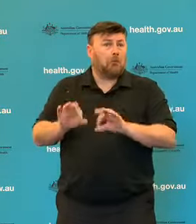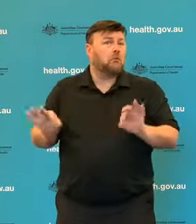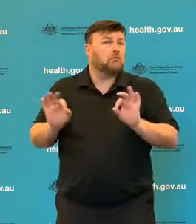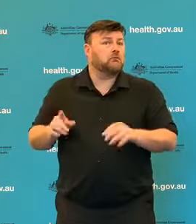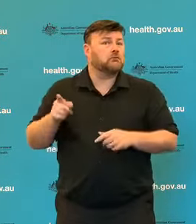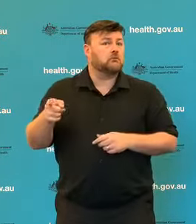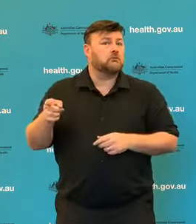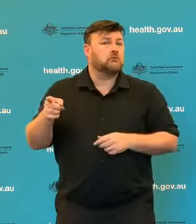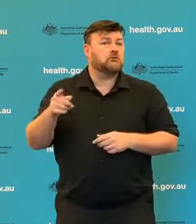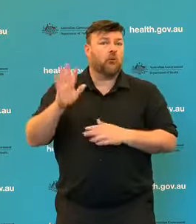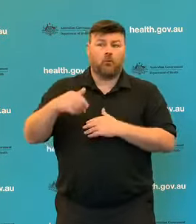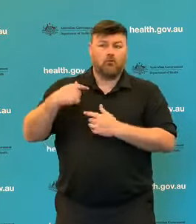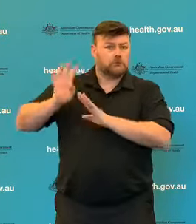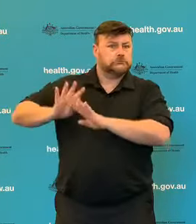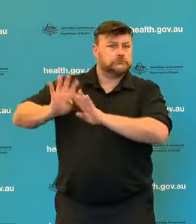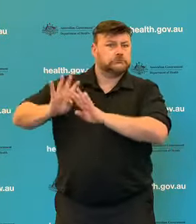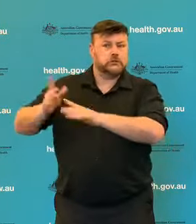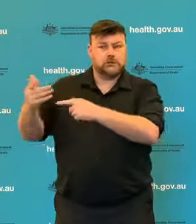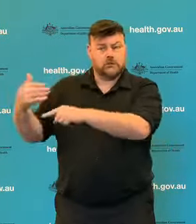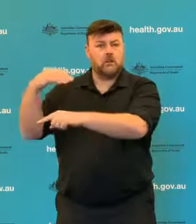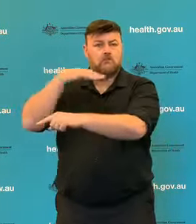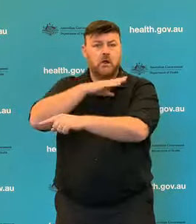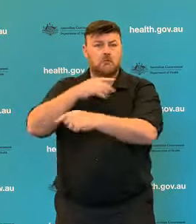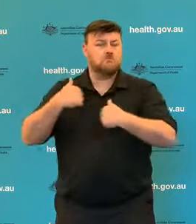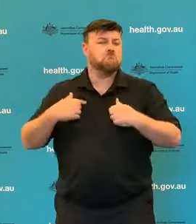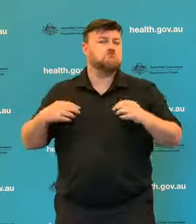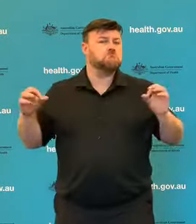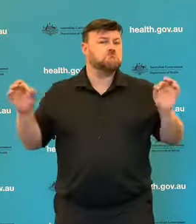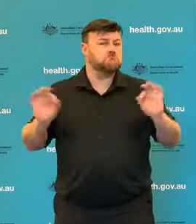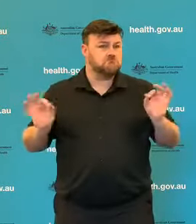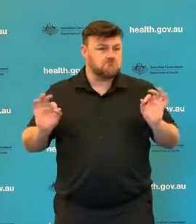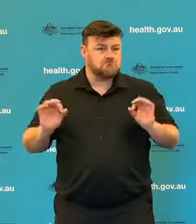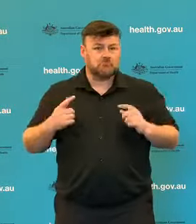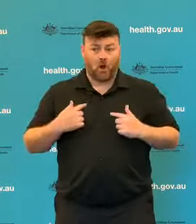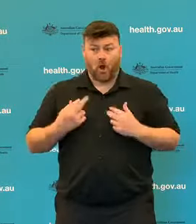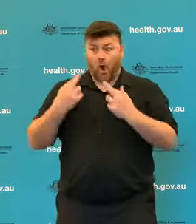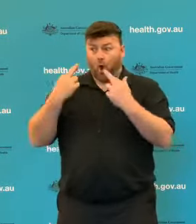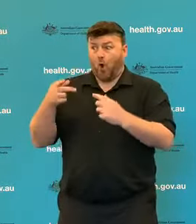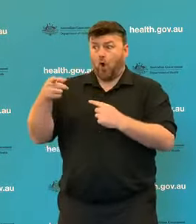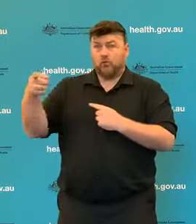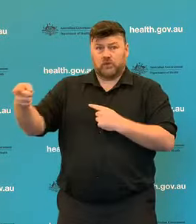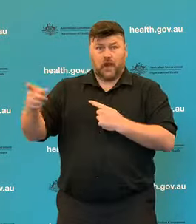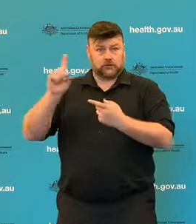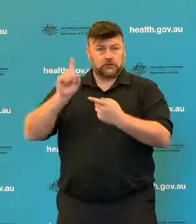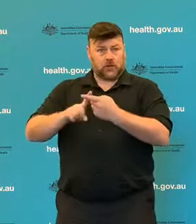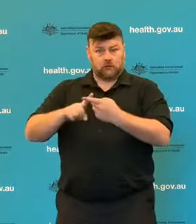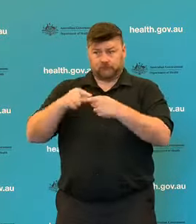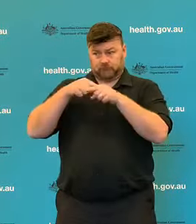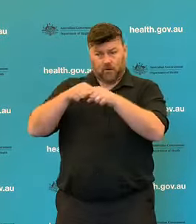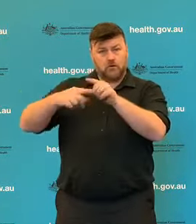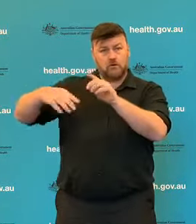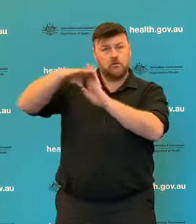protests in Melbourne. I hope that people are maintaining their physical distancing. That people are wearing